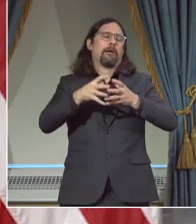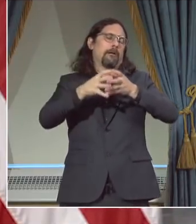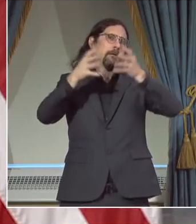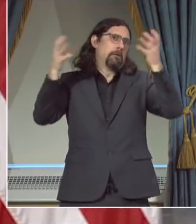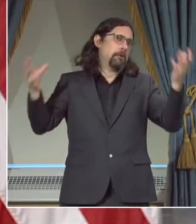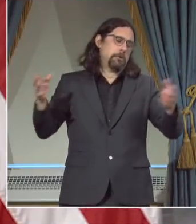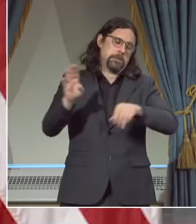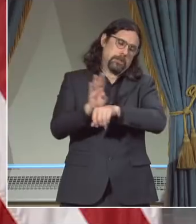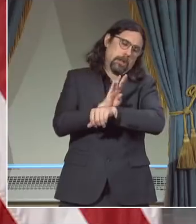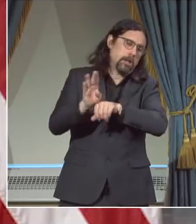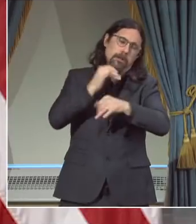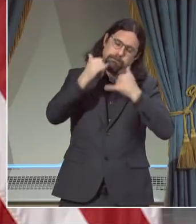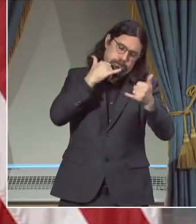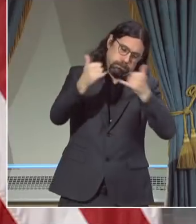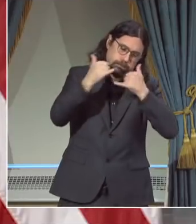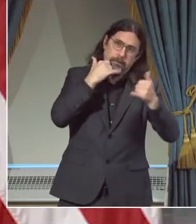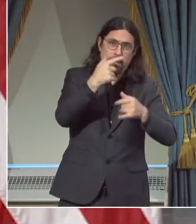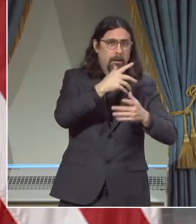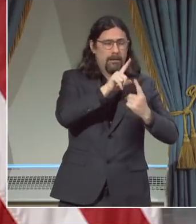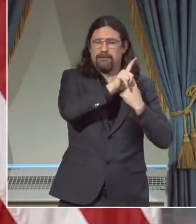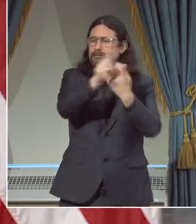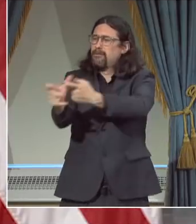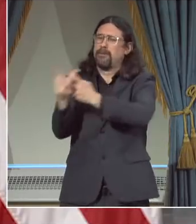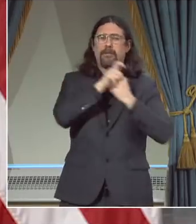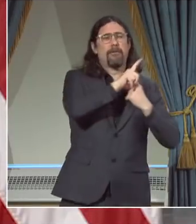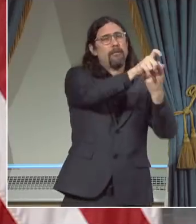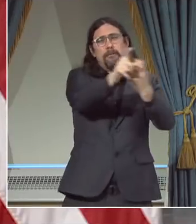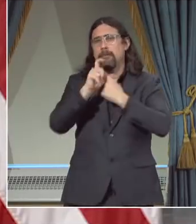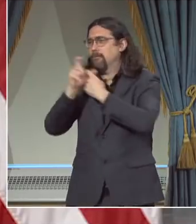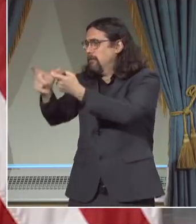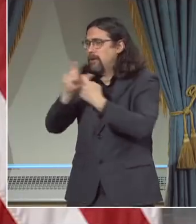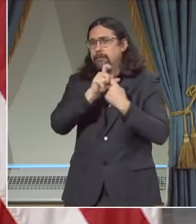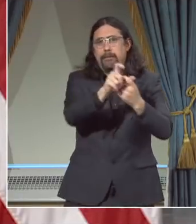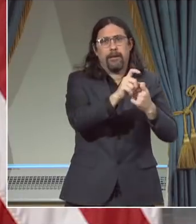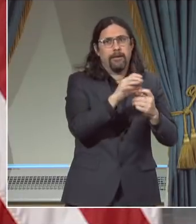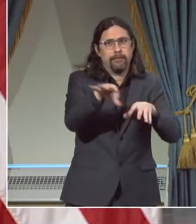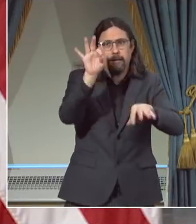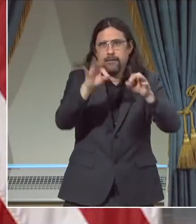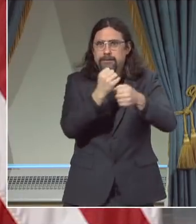THE NUMBER OF CALLS TO 911 HAVE BEEN SKYROCKETING PUTTING A HUGE